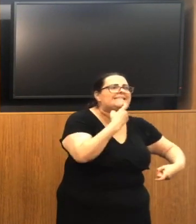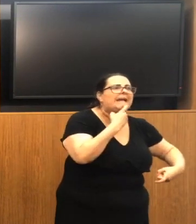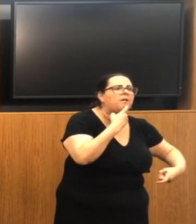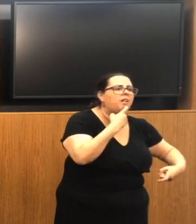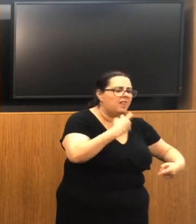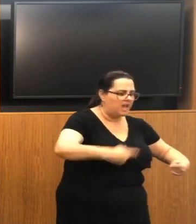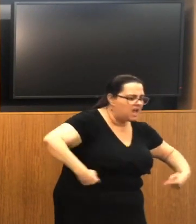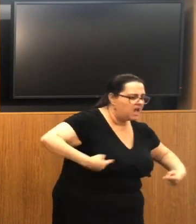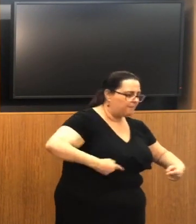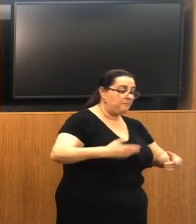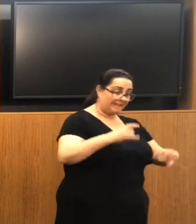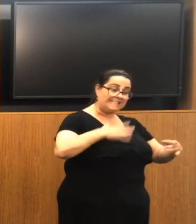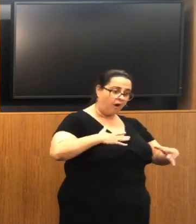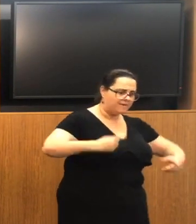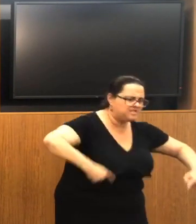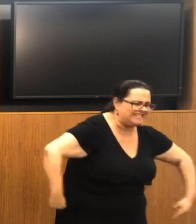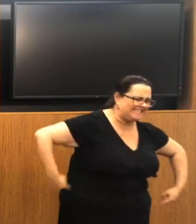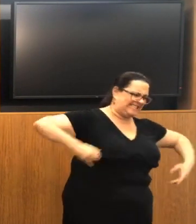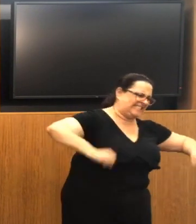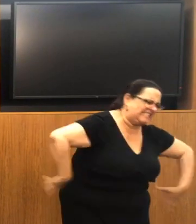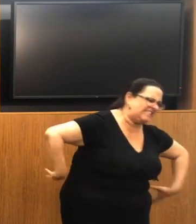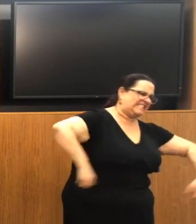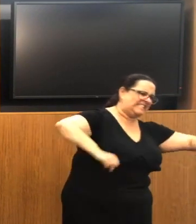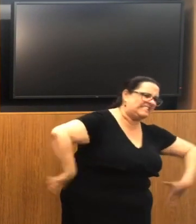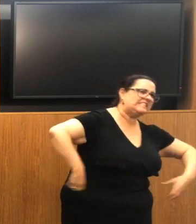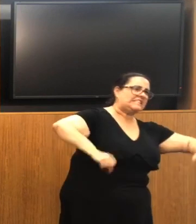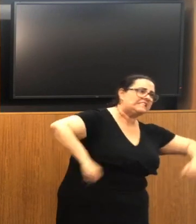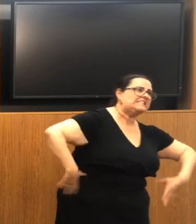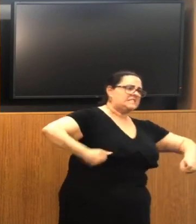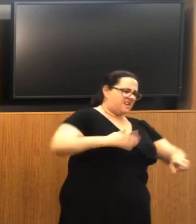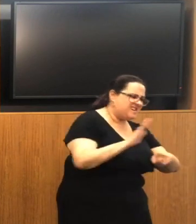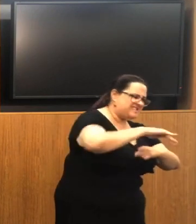My poor arms were like, yeah, were red.